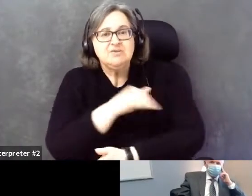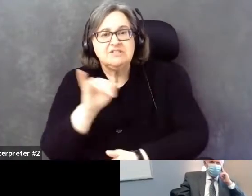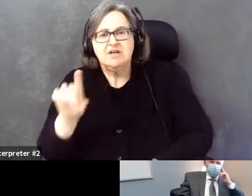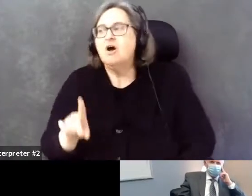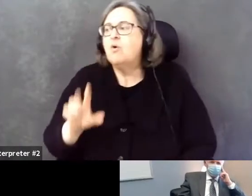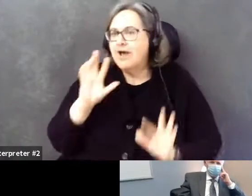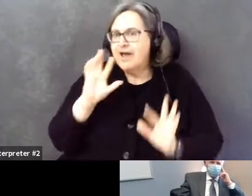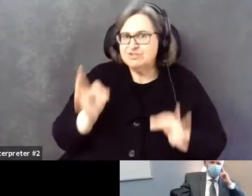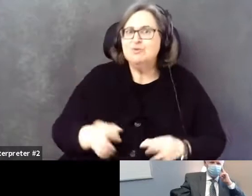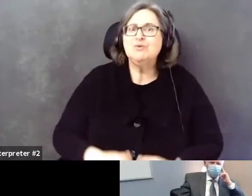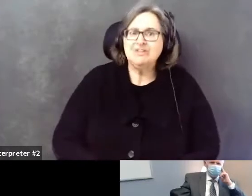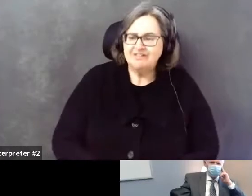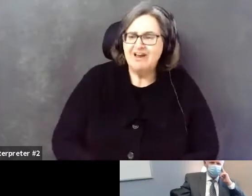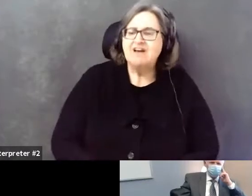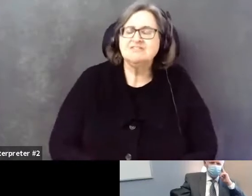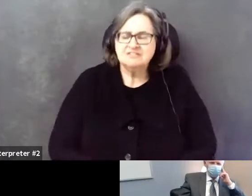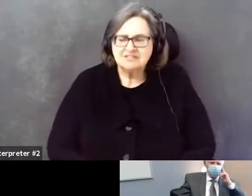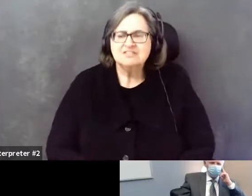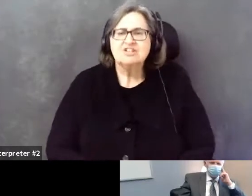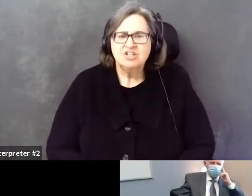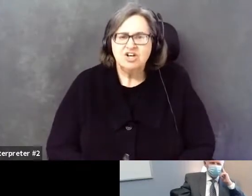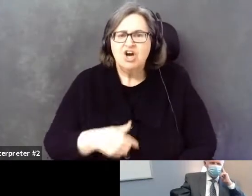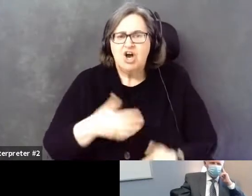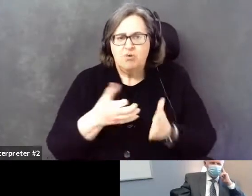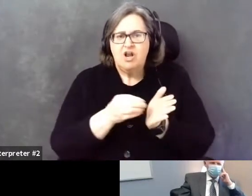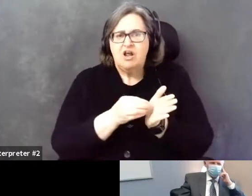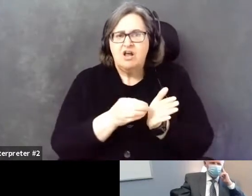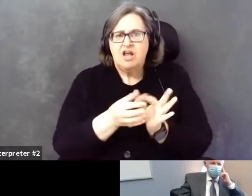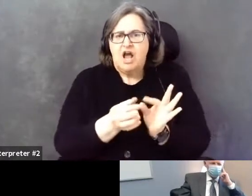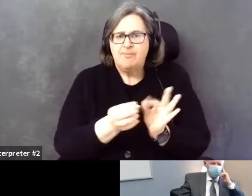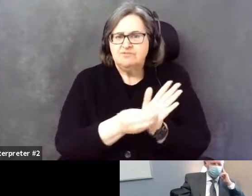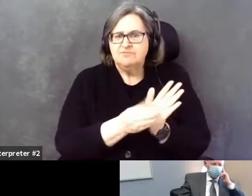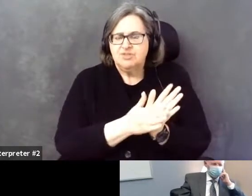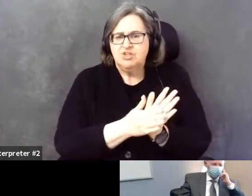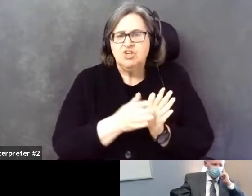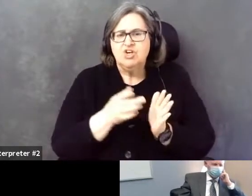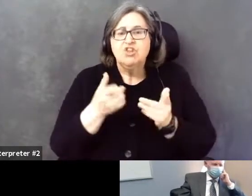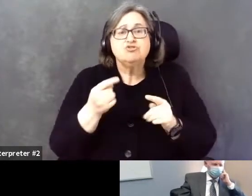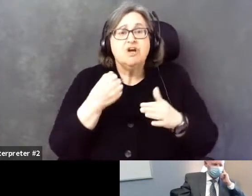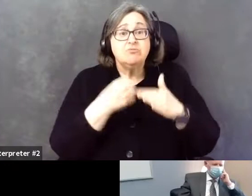Absolutely. I want to make a note that they tried to put me in the mental court.